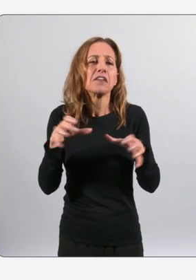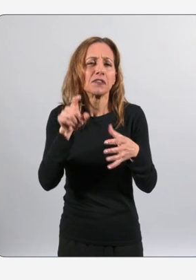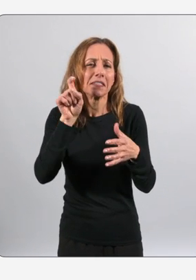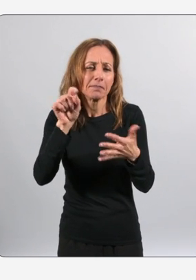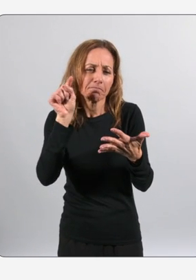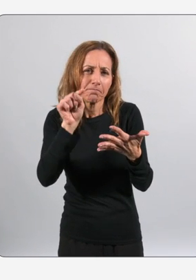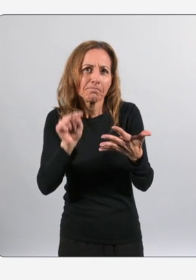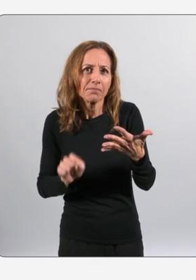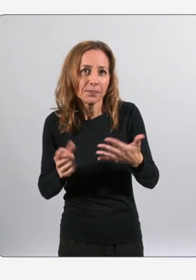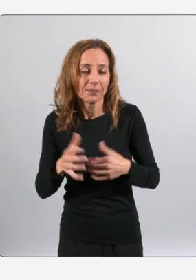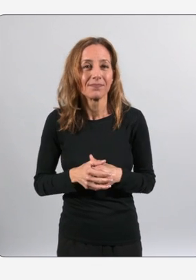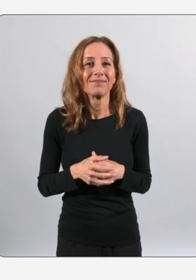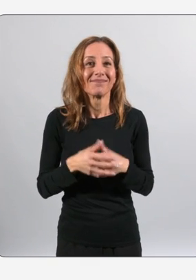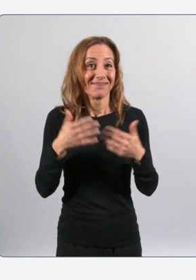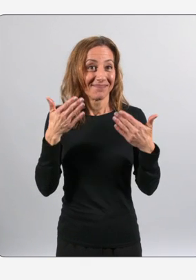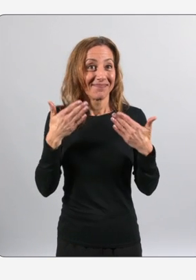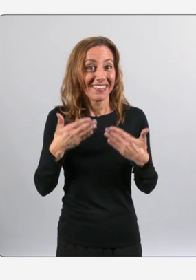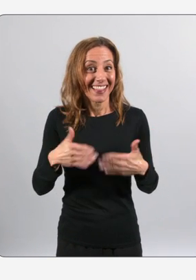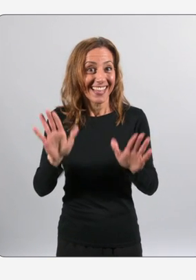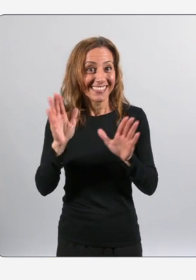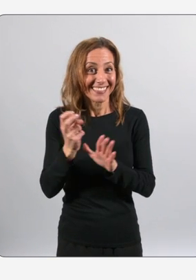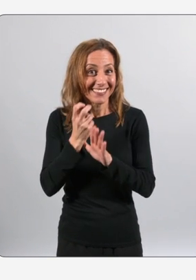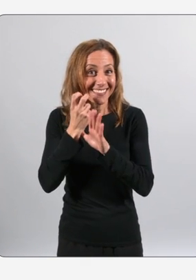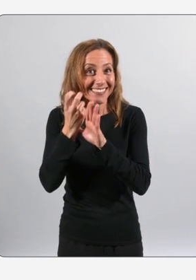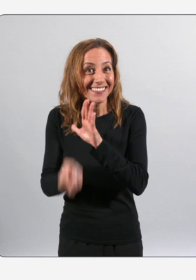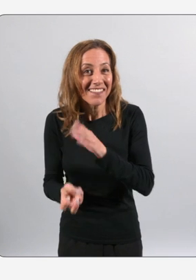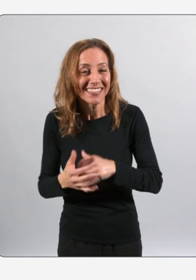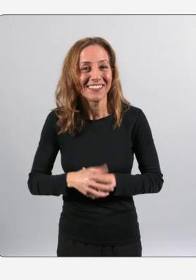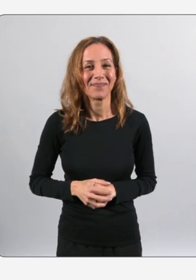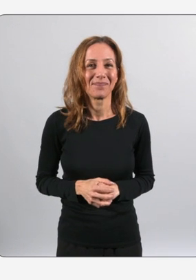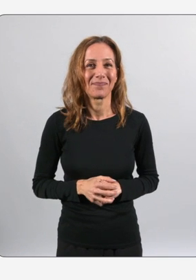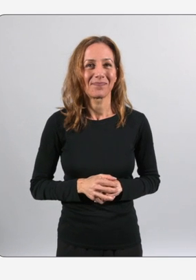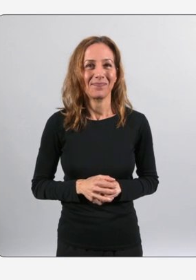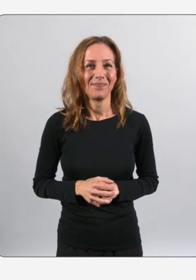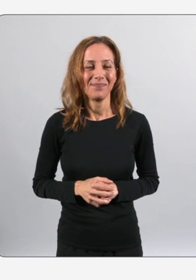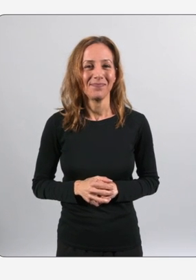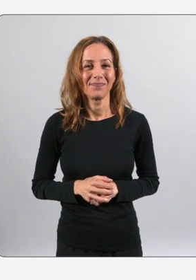So let's get right to it. So it all starts with data.